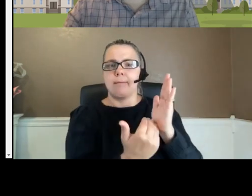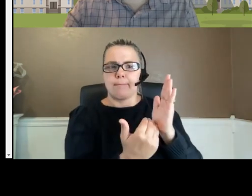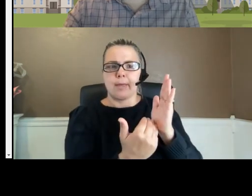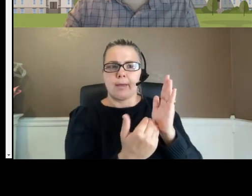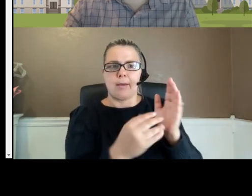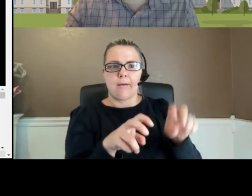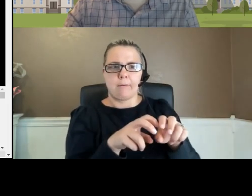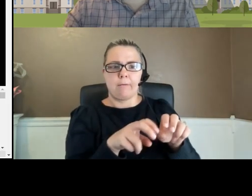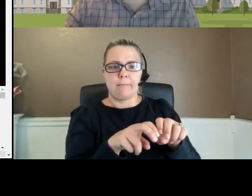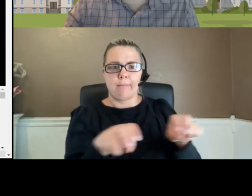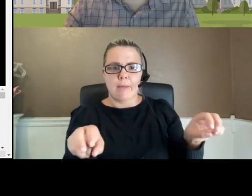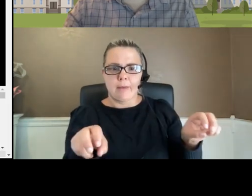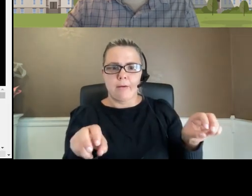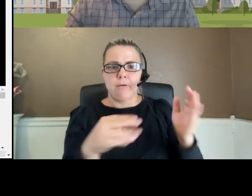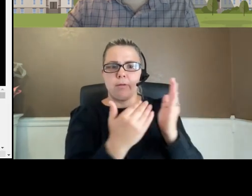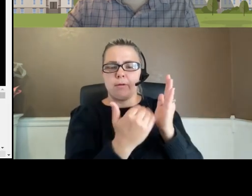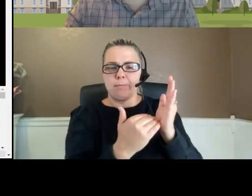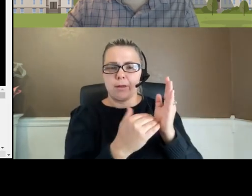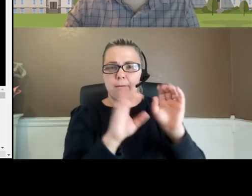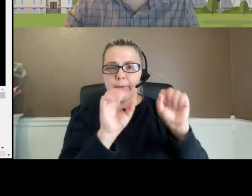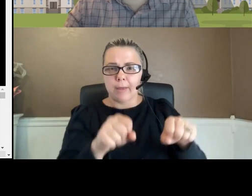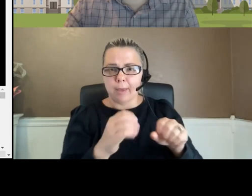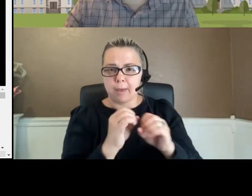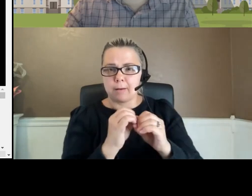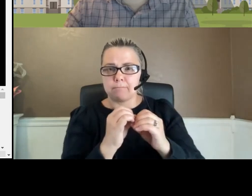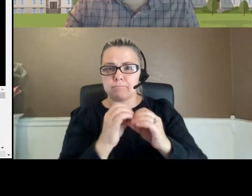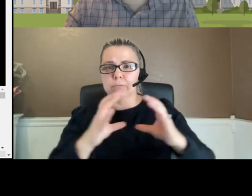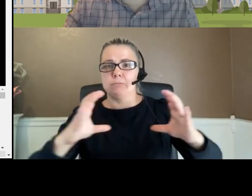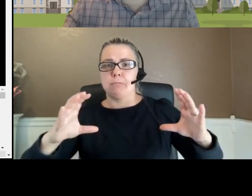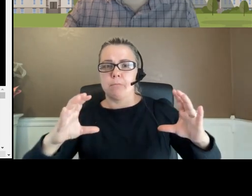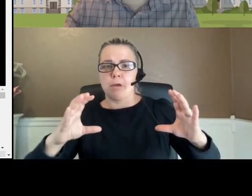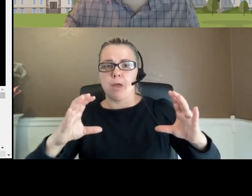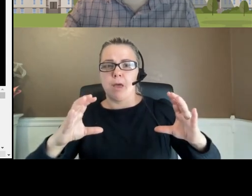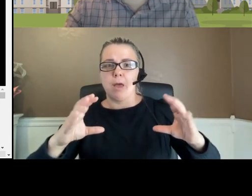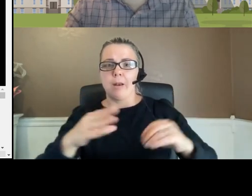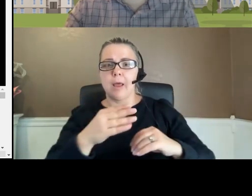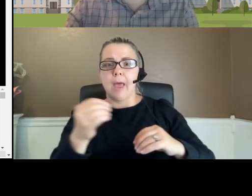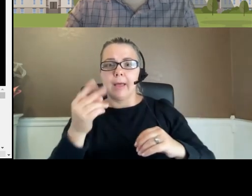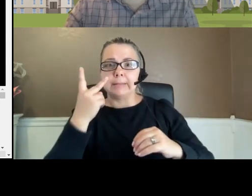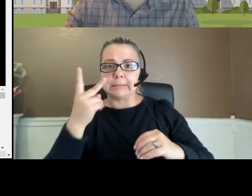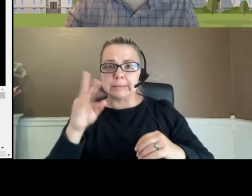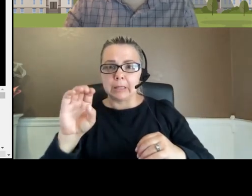and get a lot more detail, actually seeing the underlying code or the DOM of the page. Again,